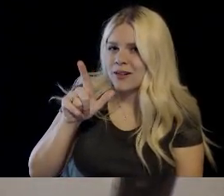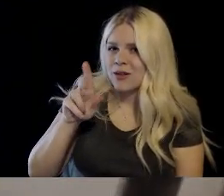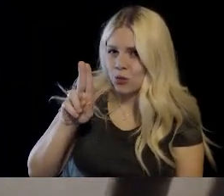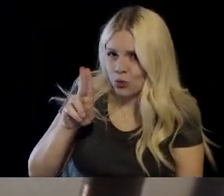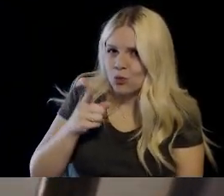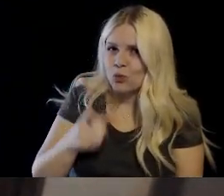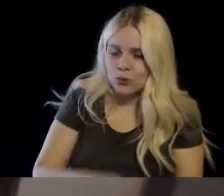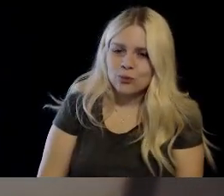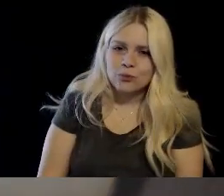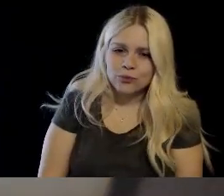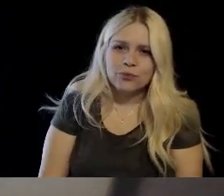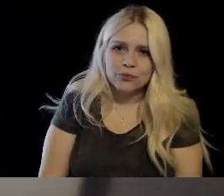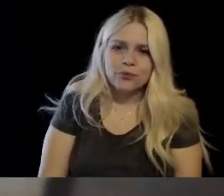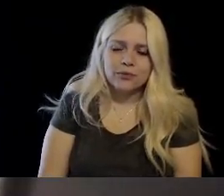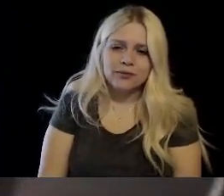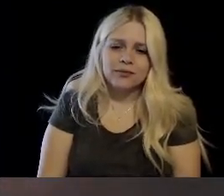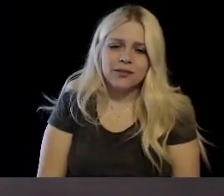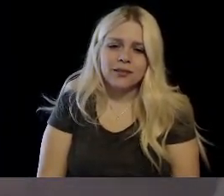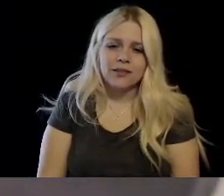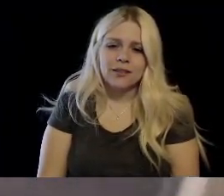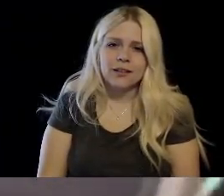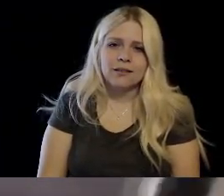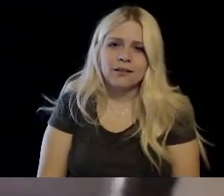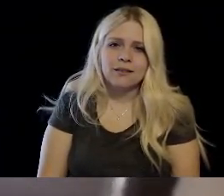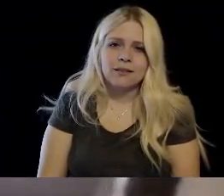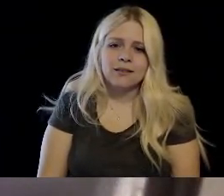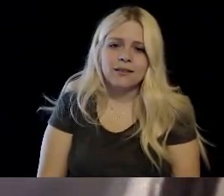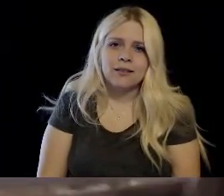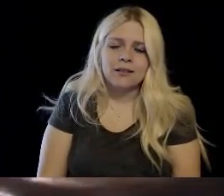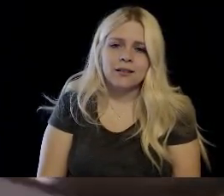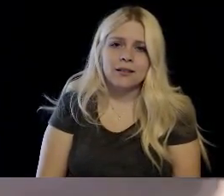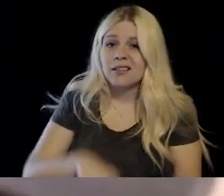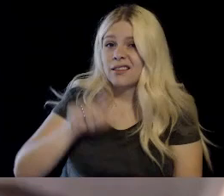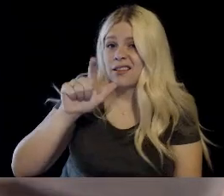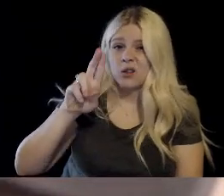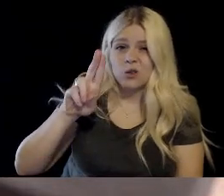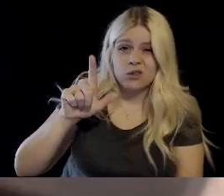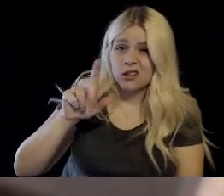Erica: Now, you said LouLou sometimes doesn't like to walk on things as much. Was that LouLou?